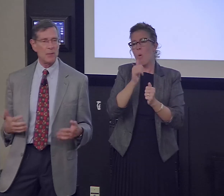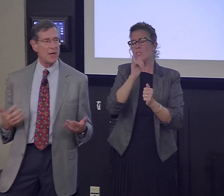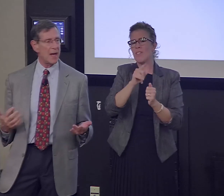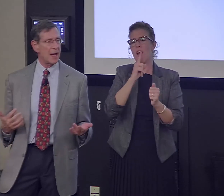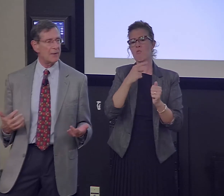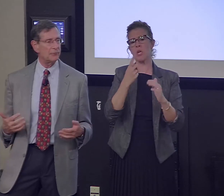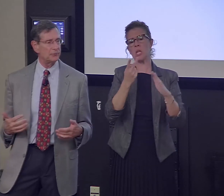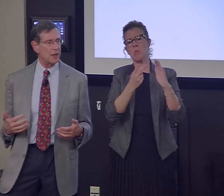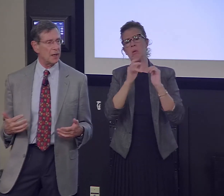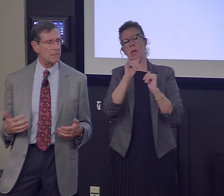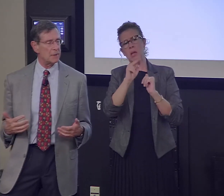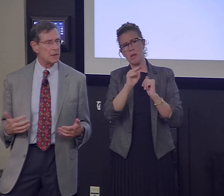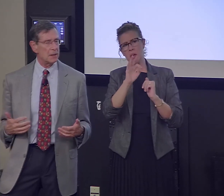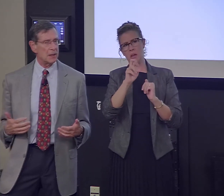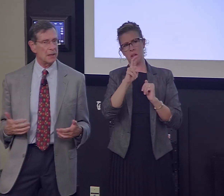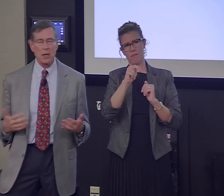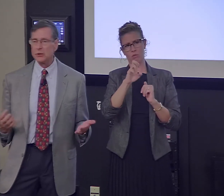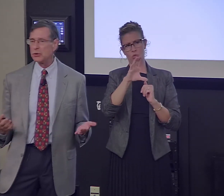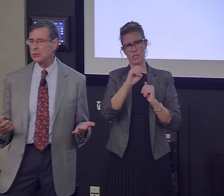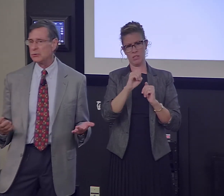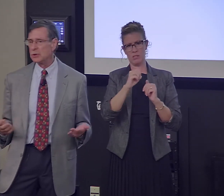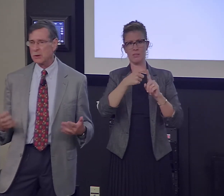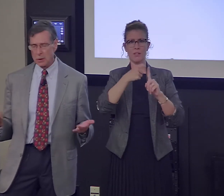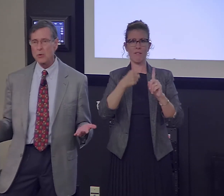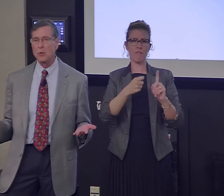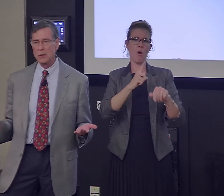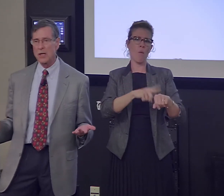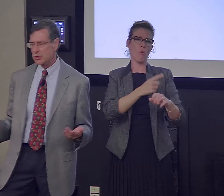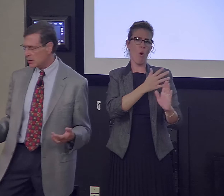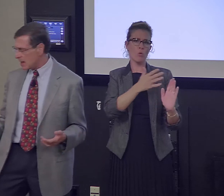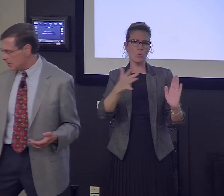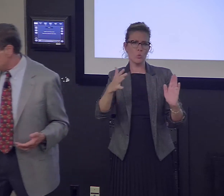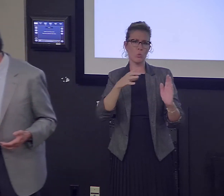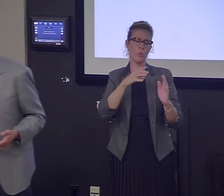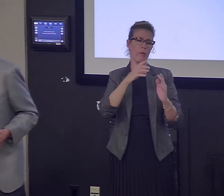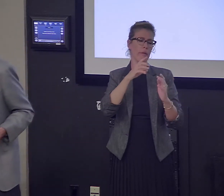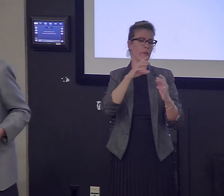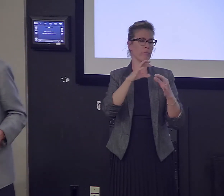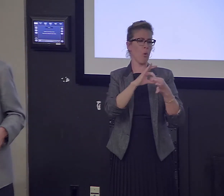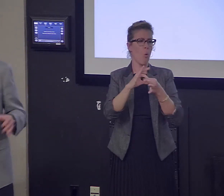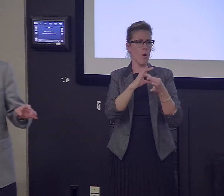that we have from longitudinal and correlational types of study.